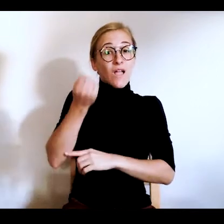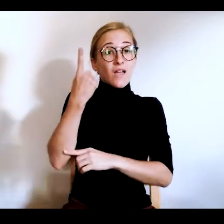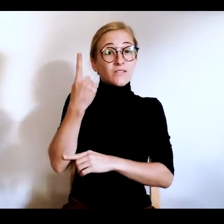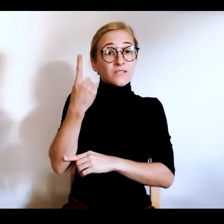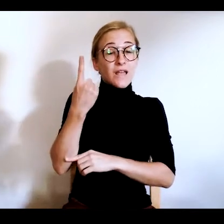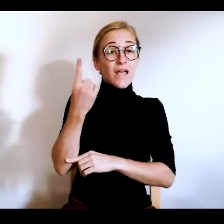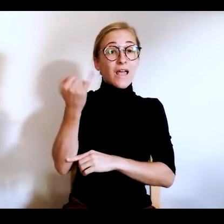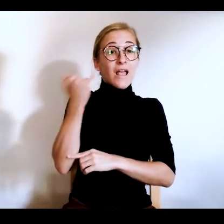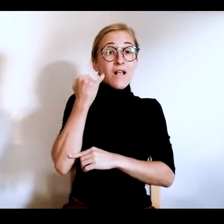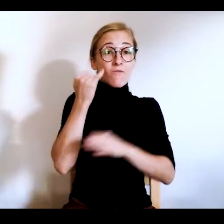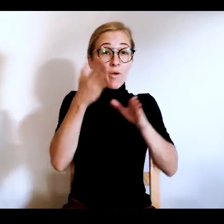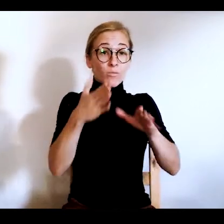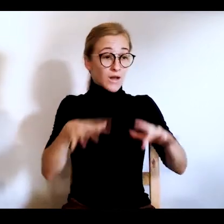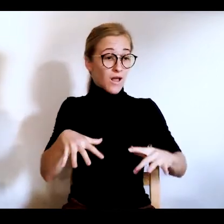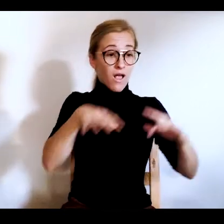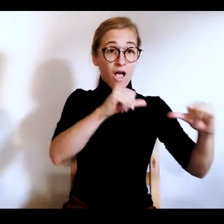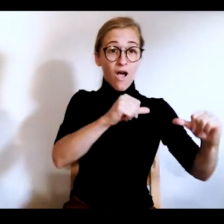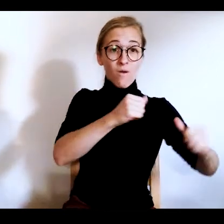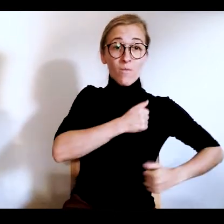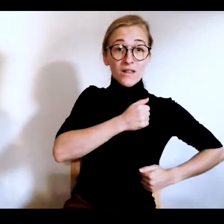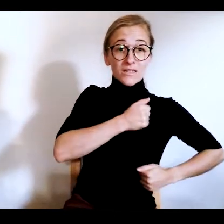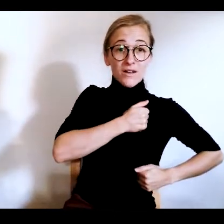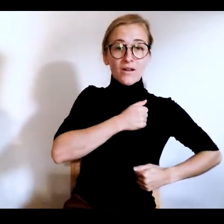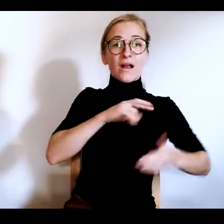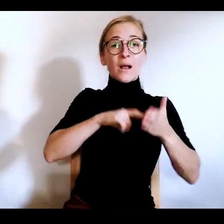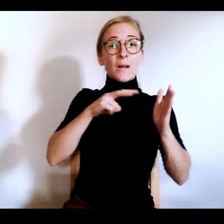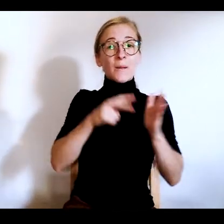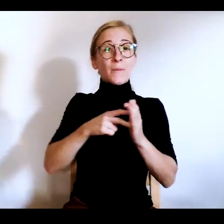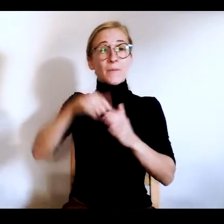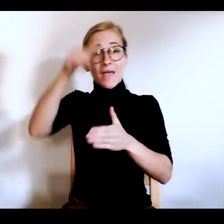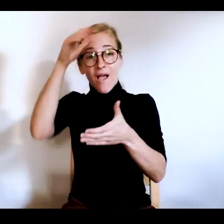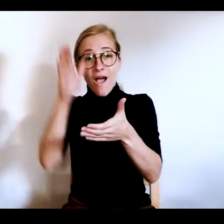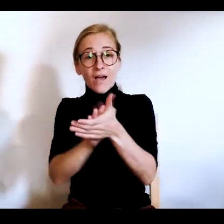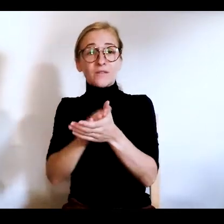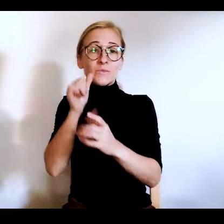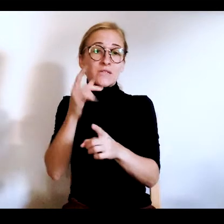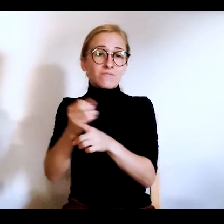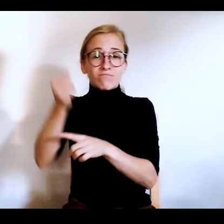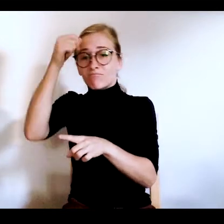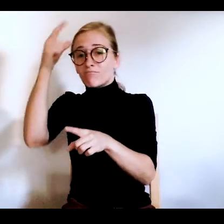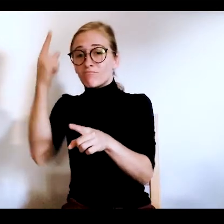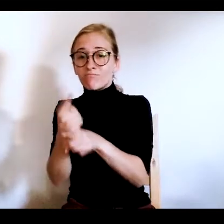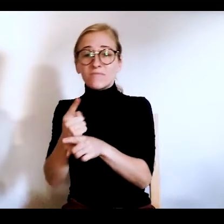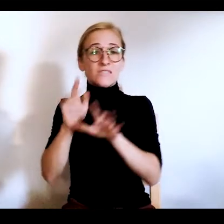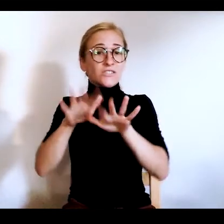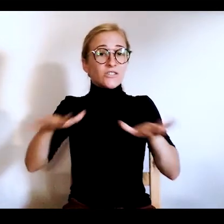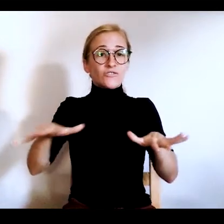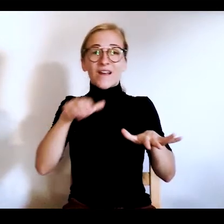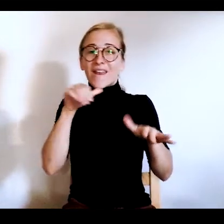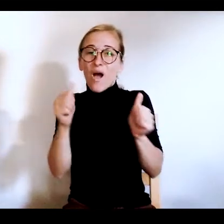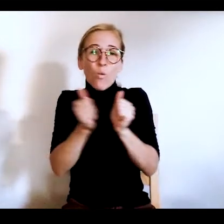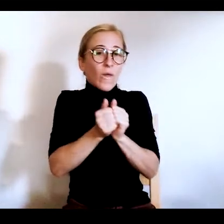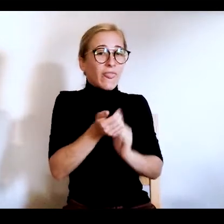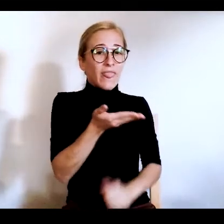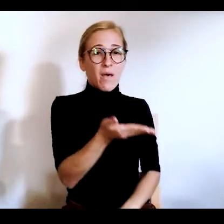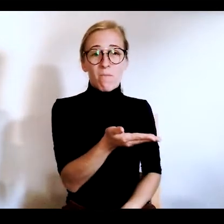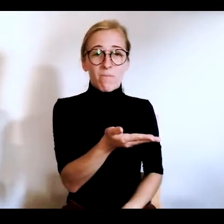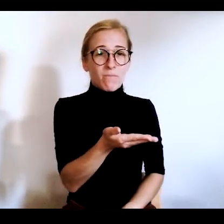because husbands, siblings, children aren’t with them.